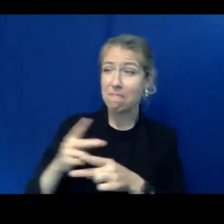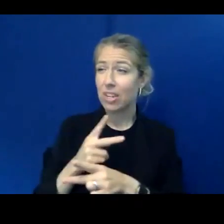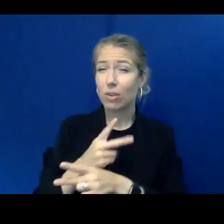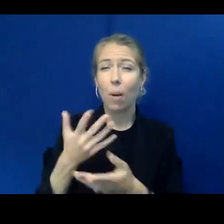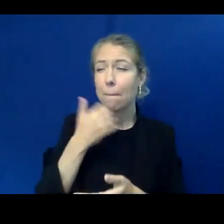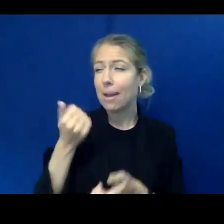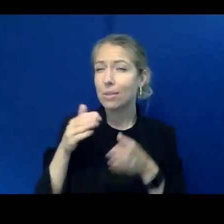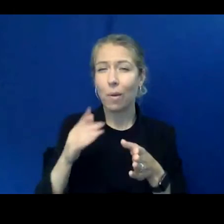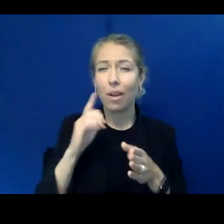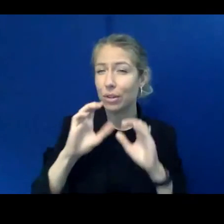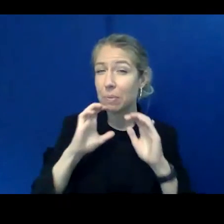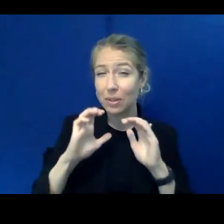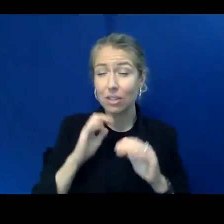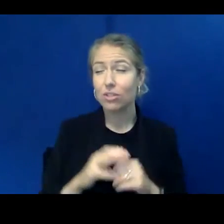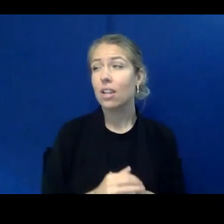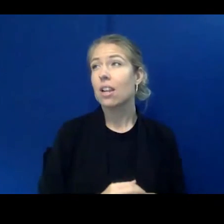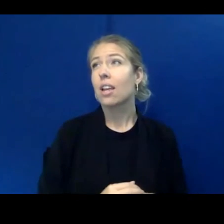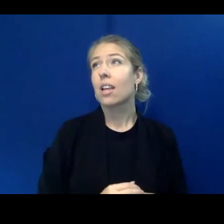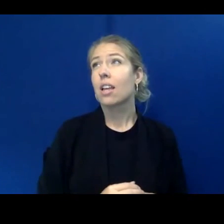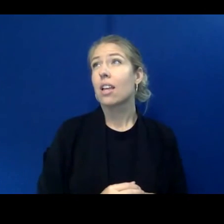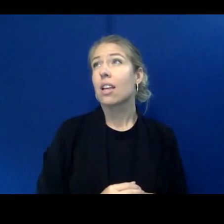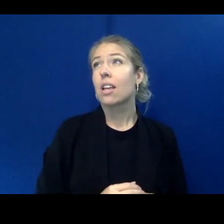business.